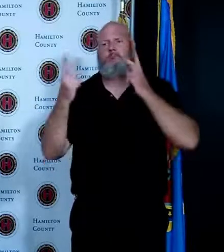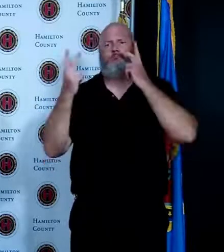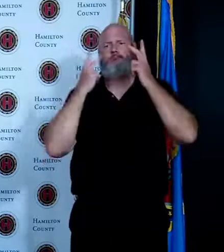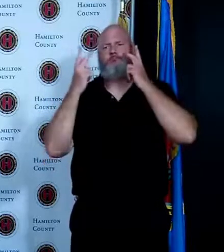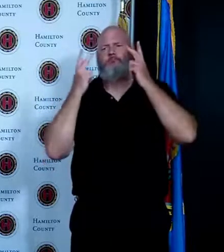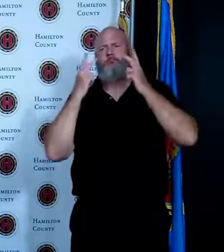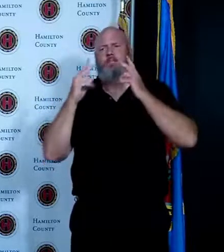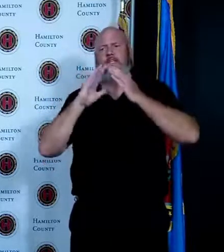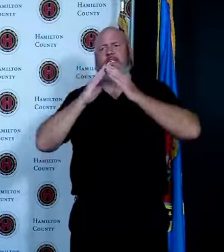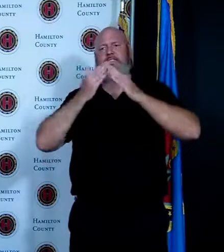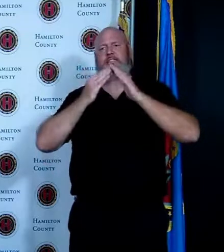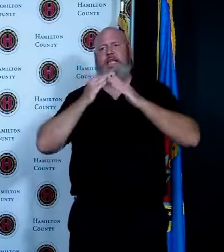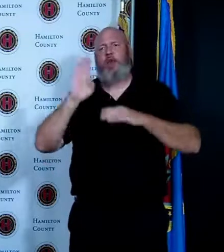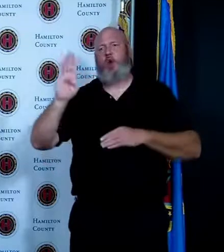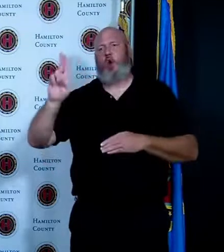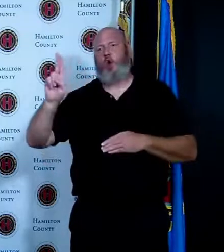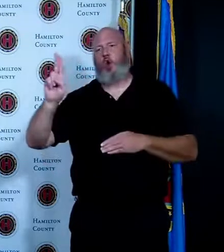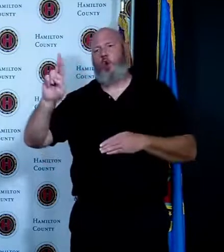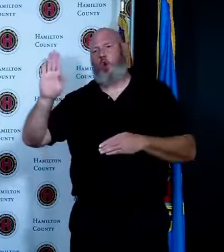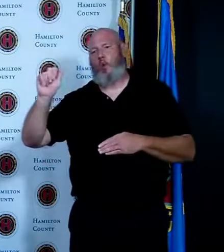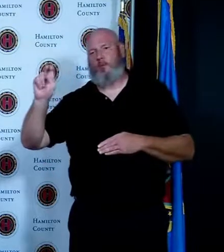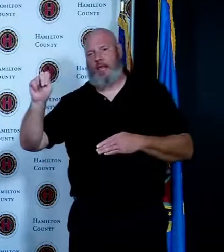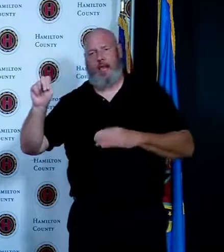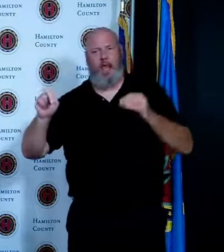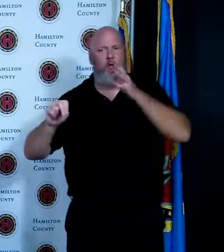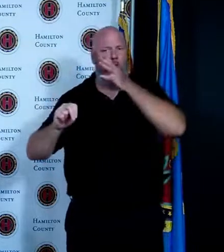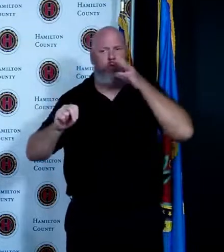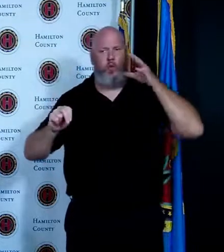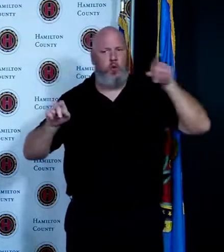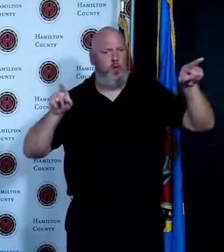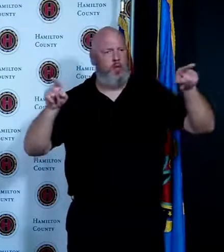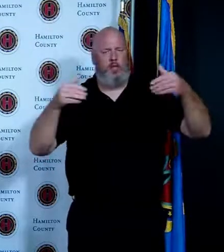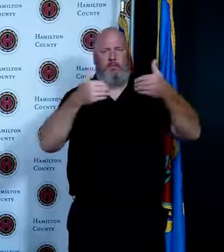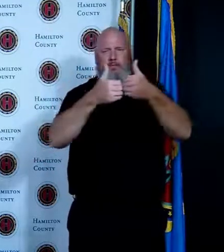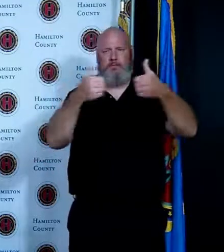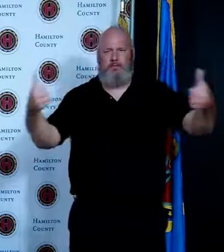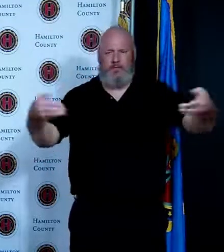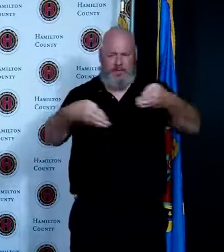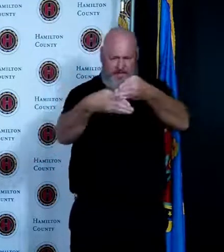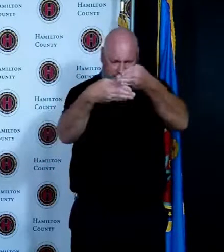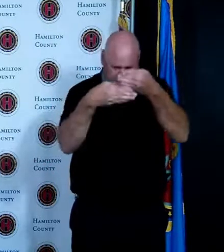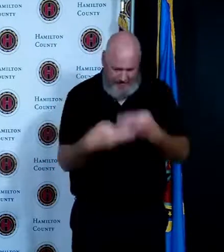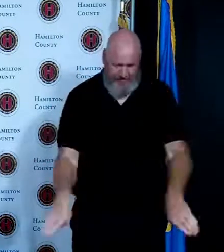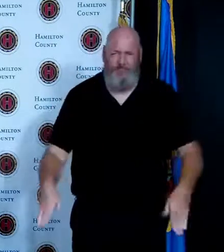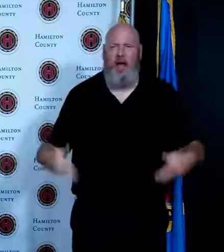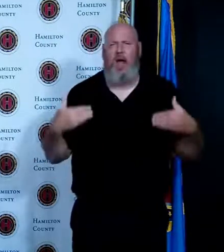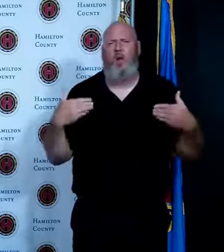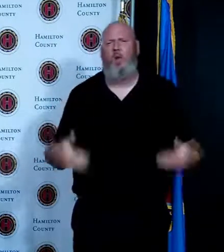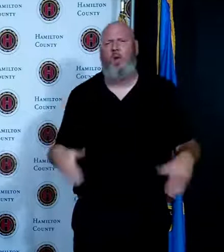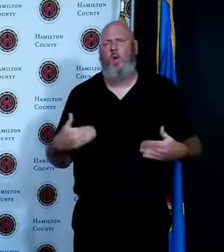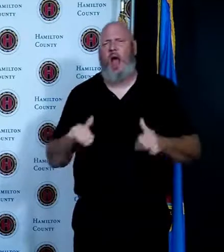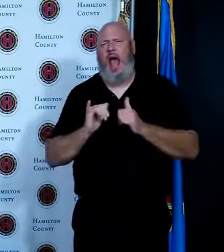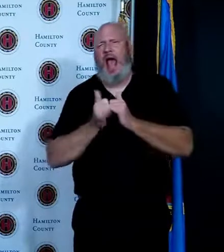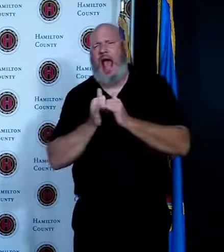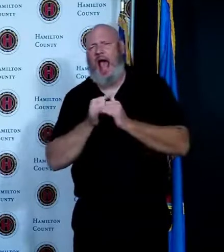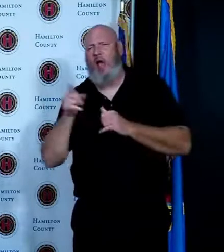requirement and I'm wondering if there are any proactive steps you could point to to convince skeptics about it and then I also wonder about your read on